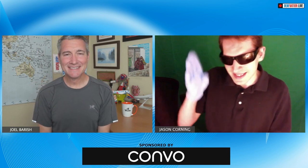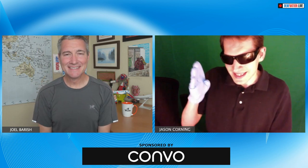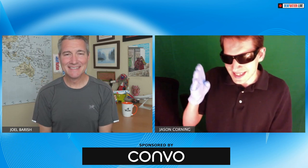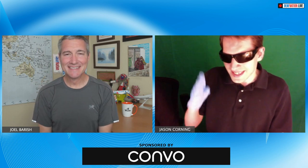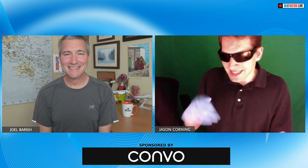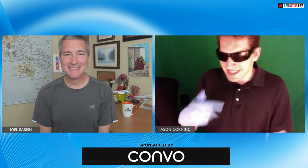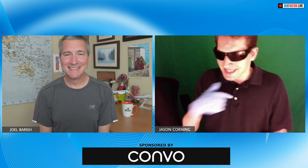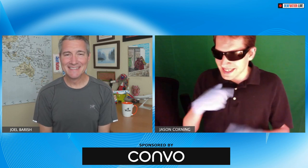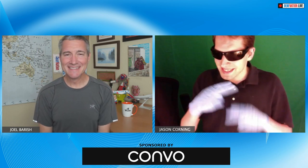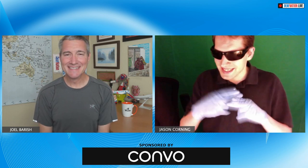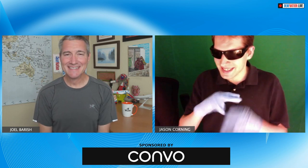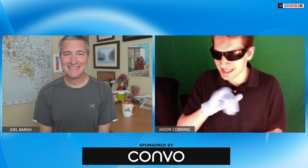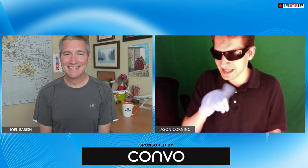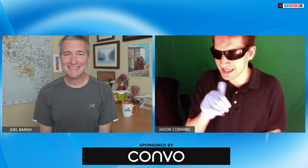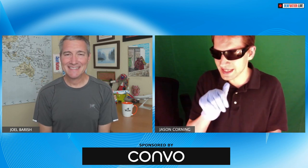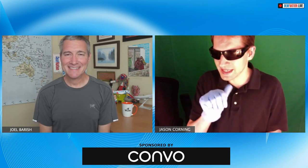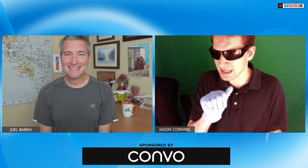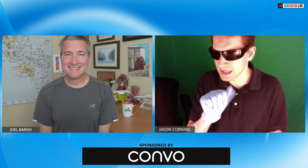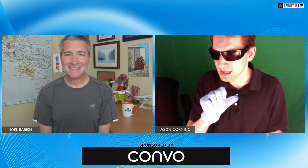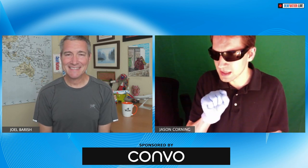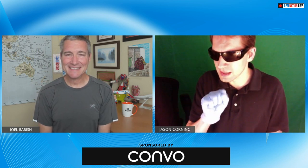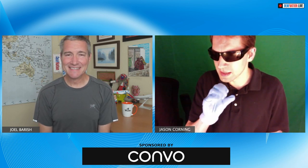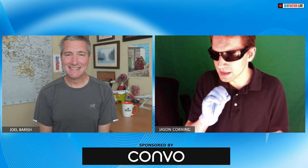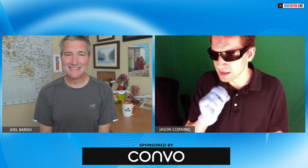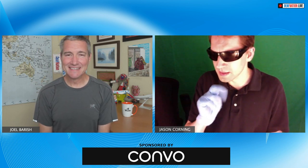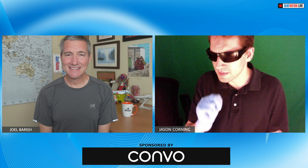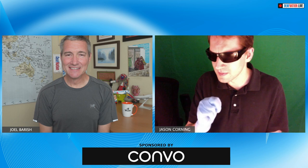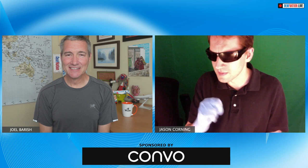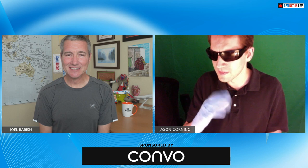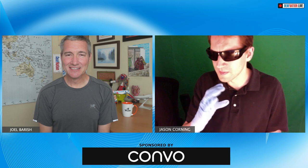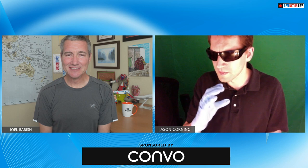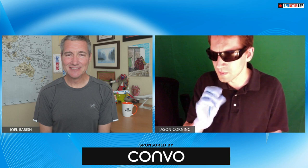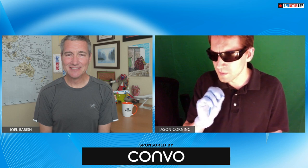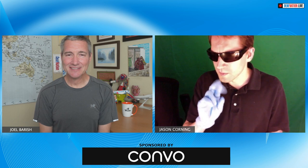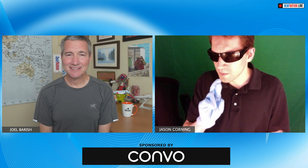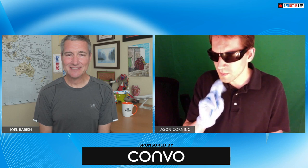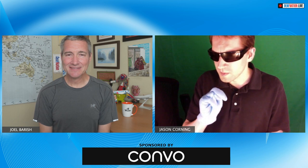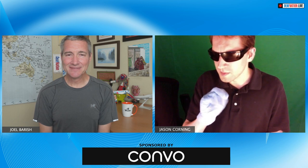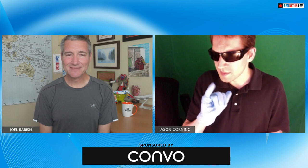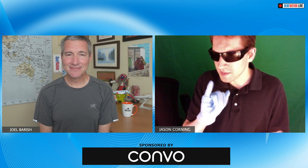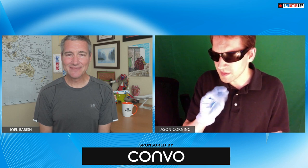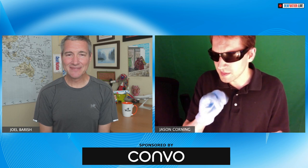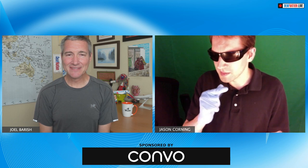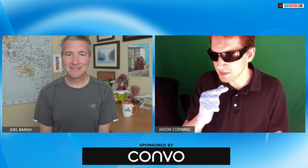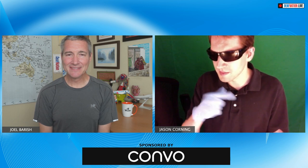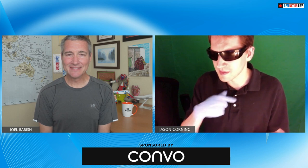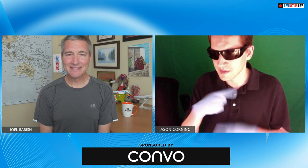Hi my name is Jason Corning